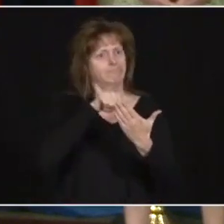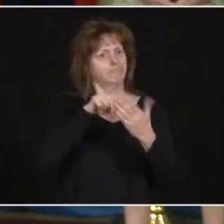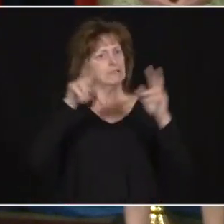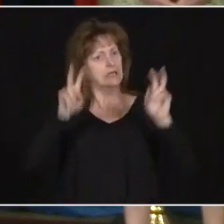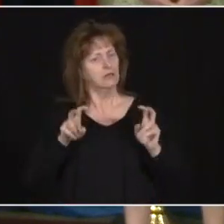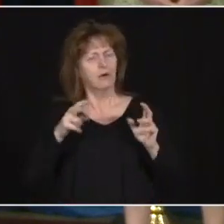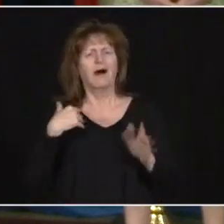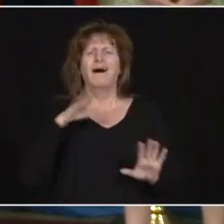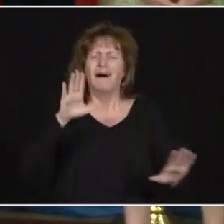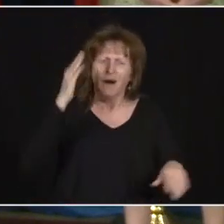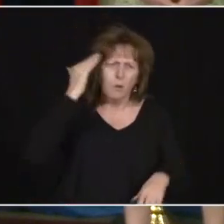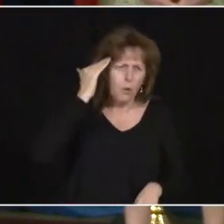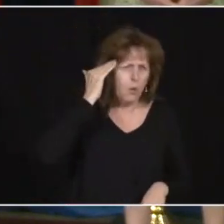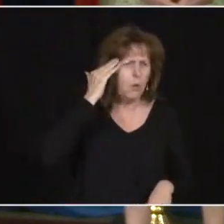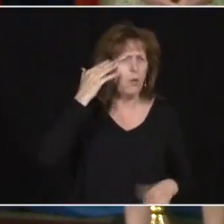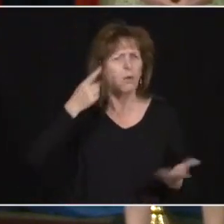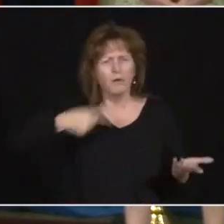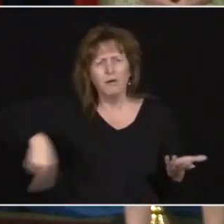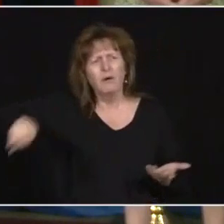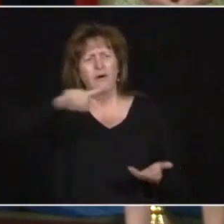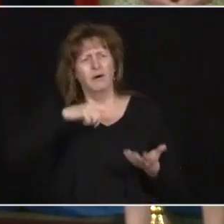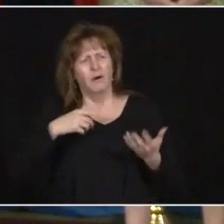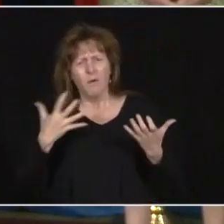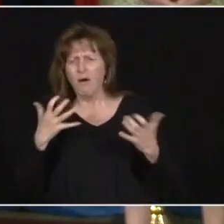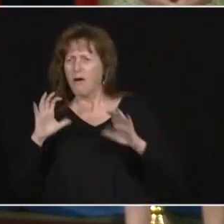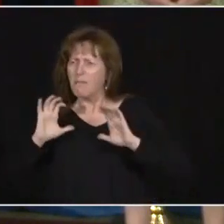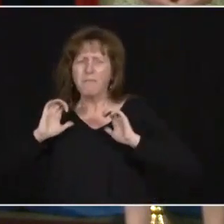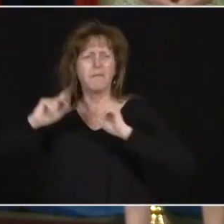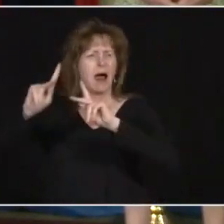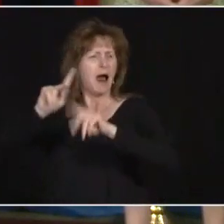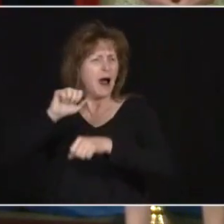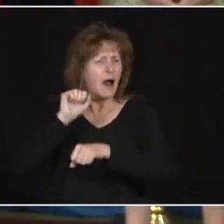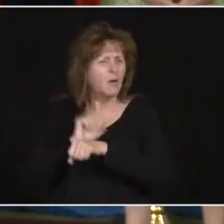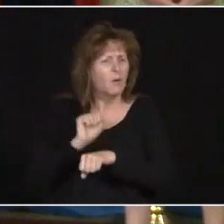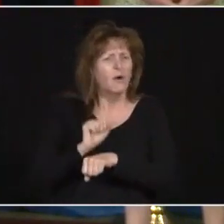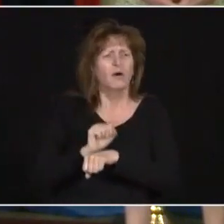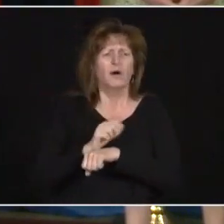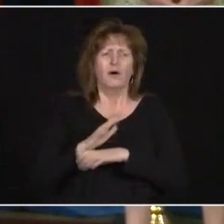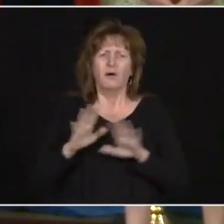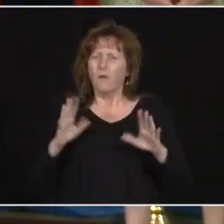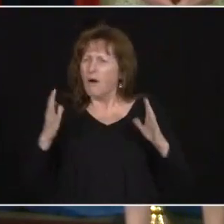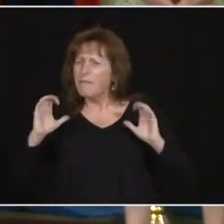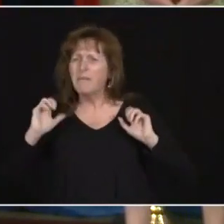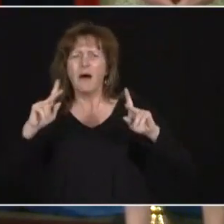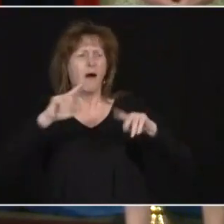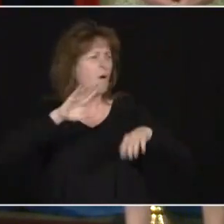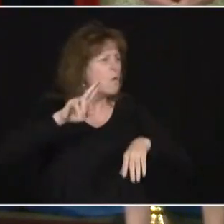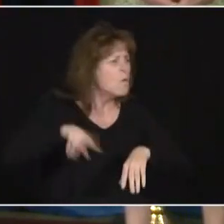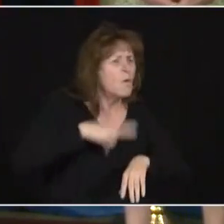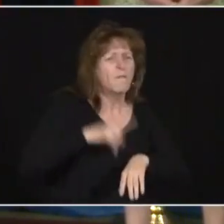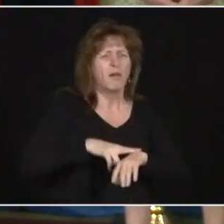how much we all want to get back to normal I hear it, I